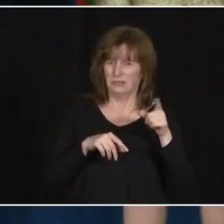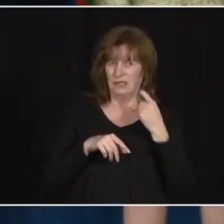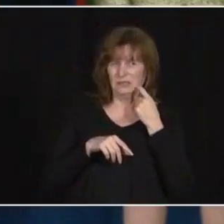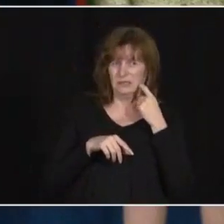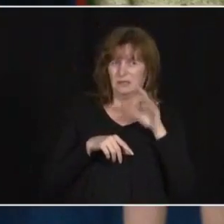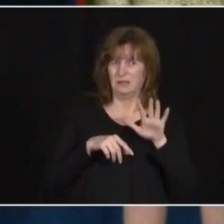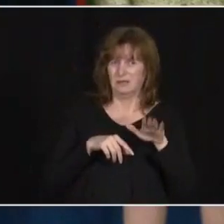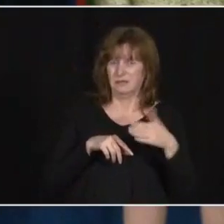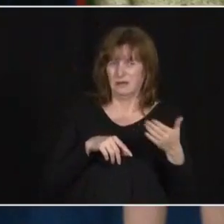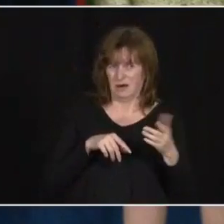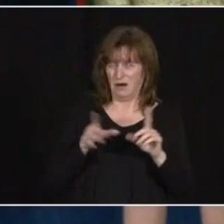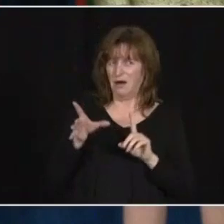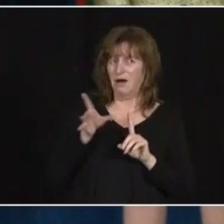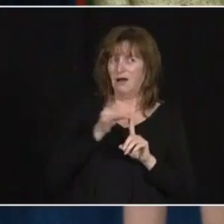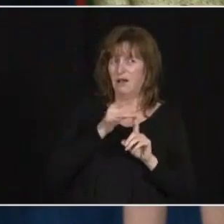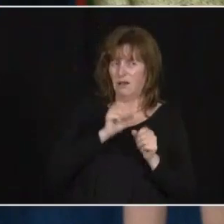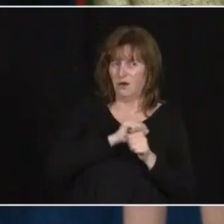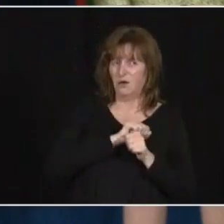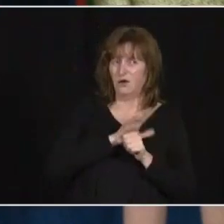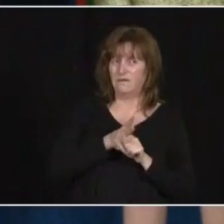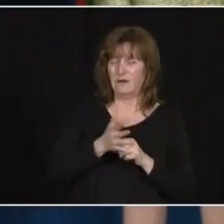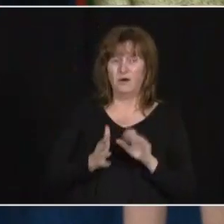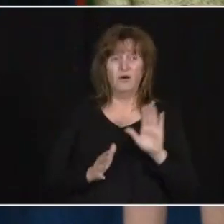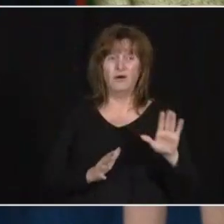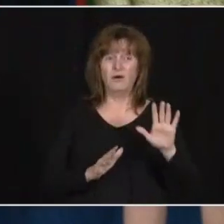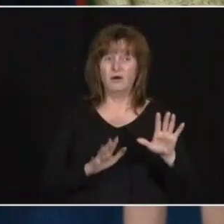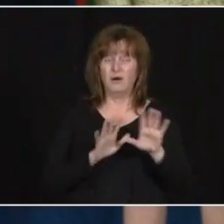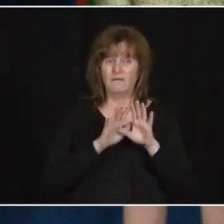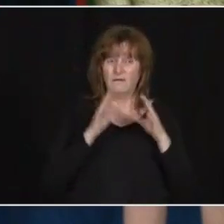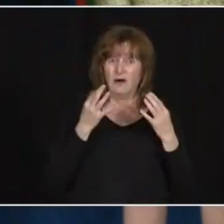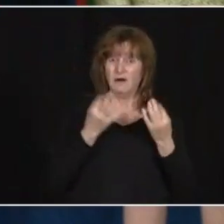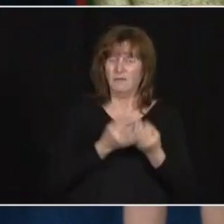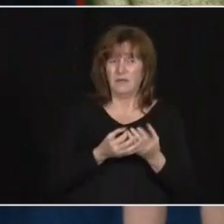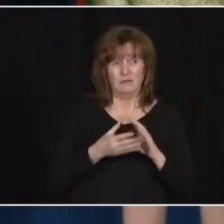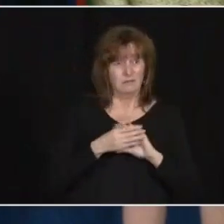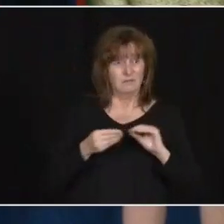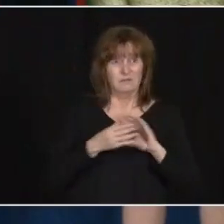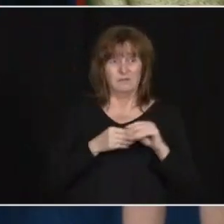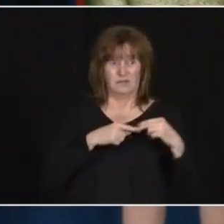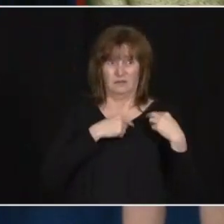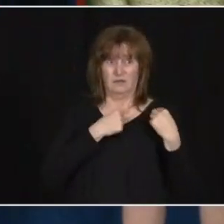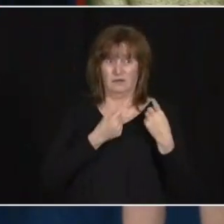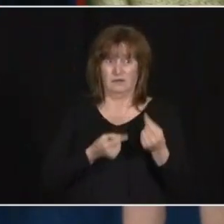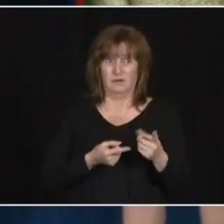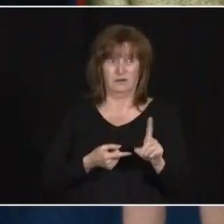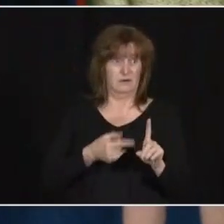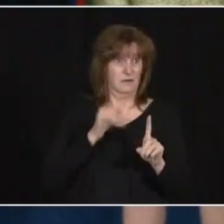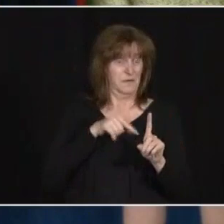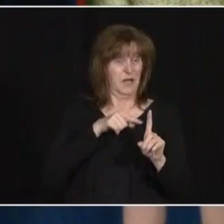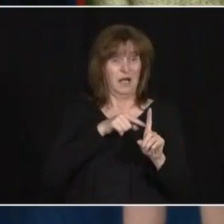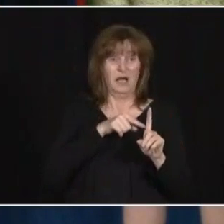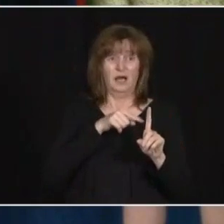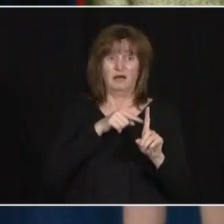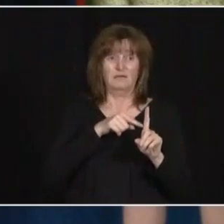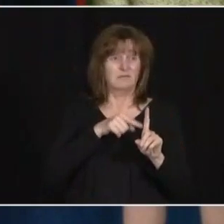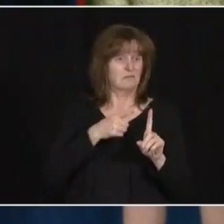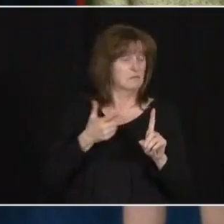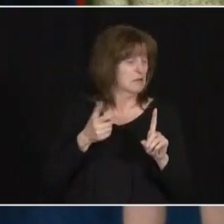some concerns that she was concerned about not having adequate PPE and that she felt pressure to return to